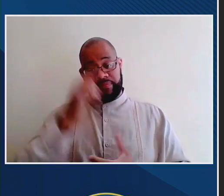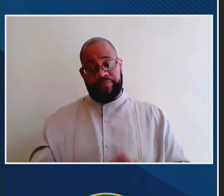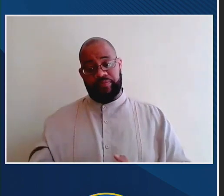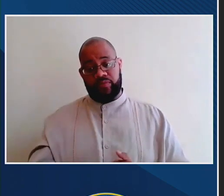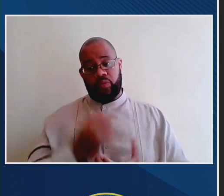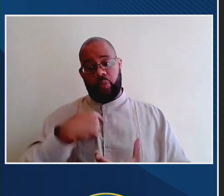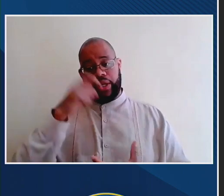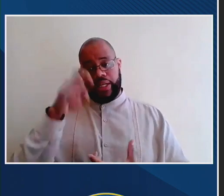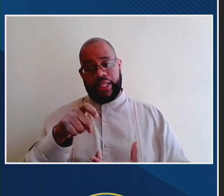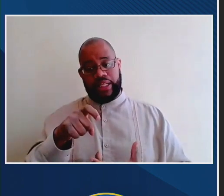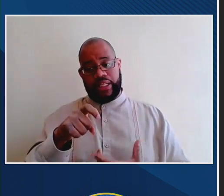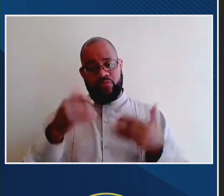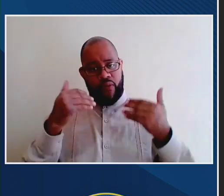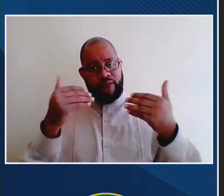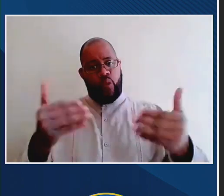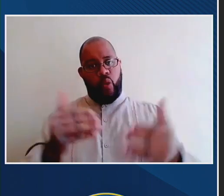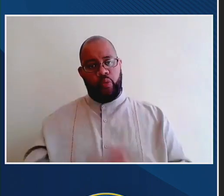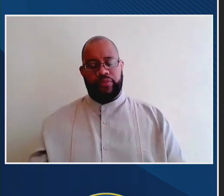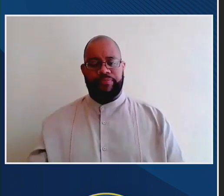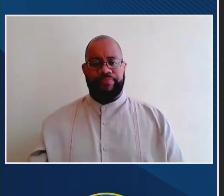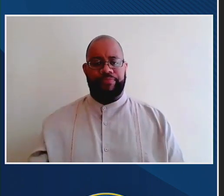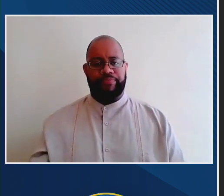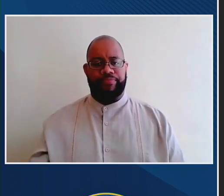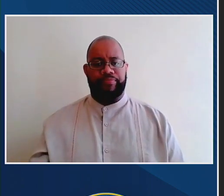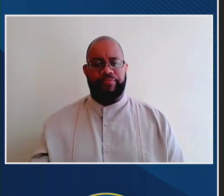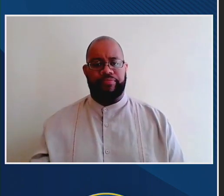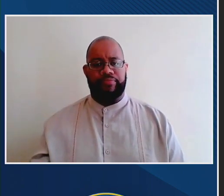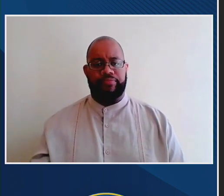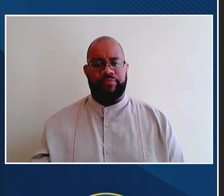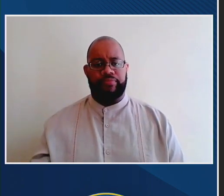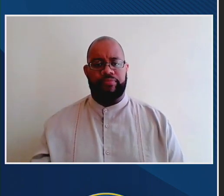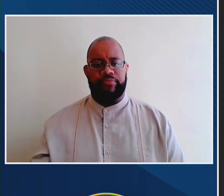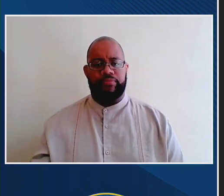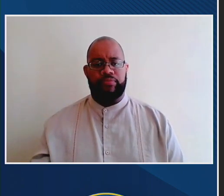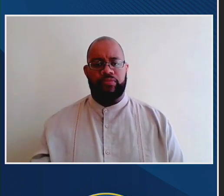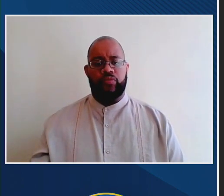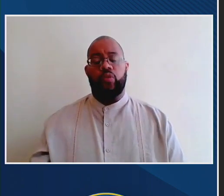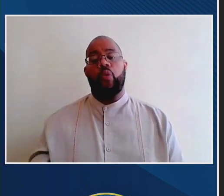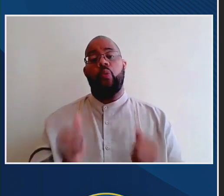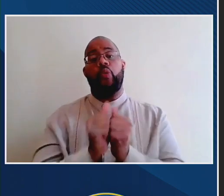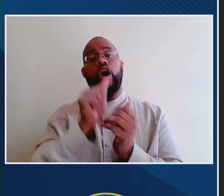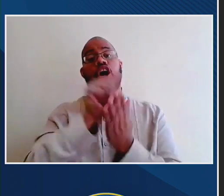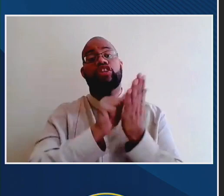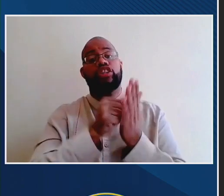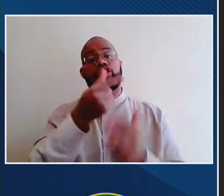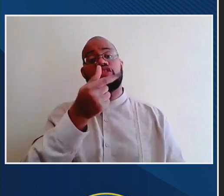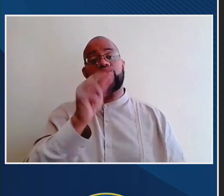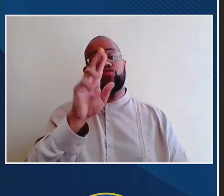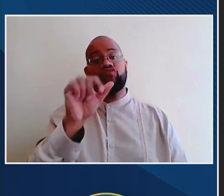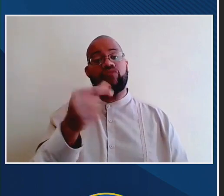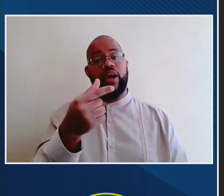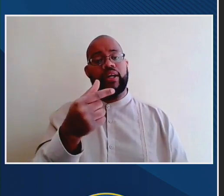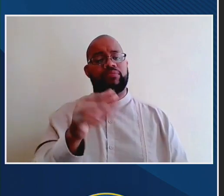move forward with the agenda. Greg? Oh, no. I was just going to say, Cindy.